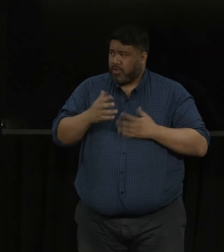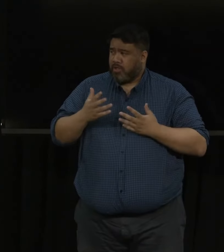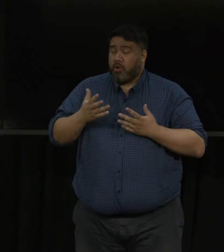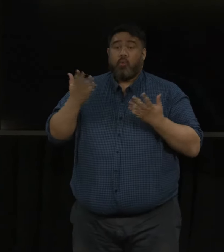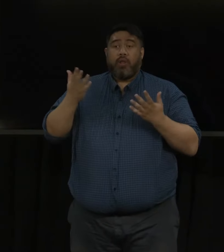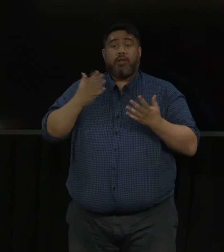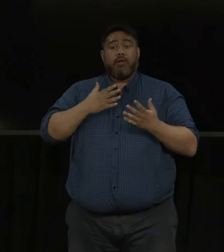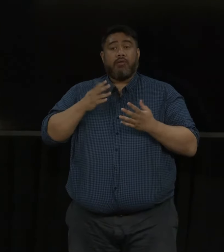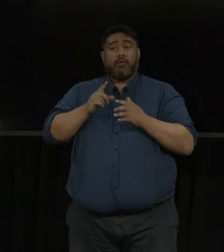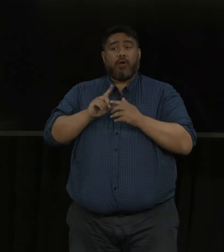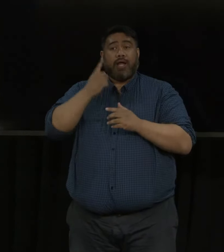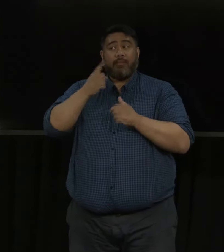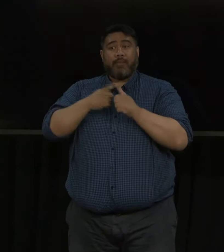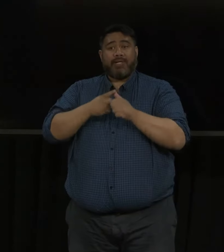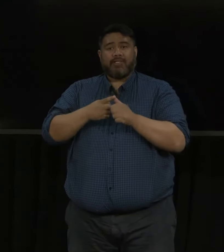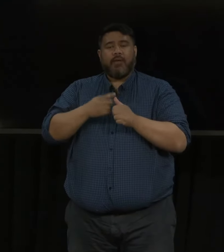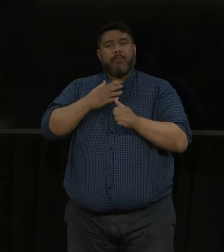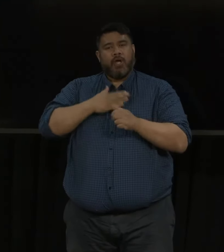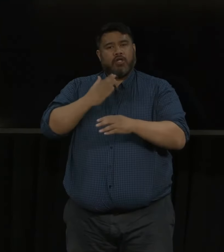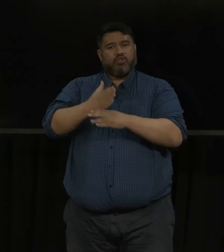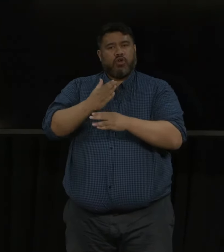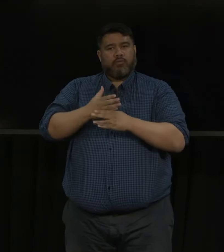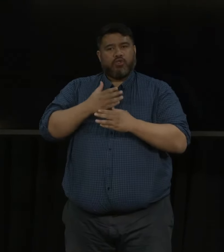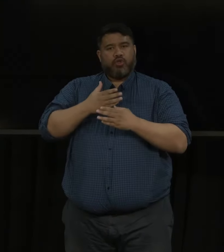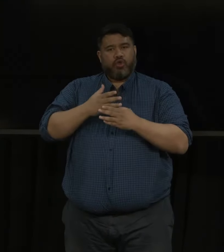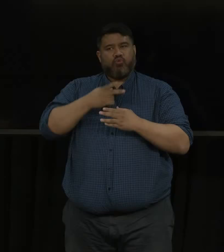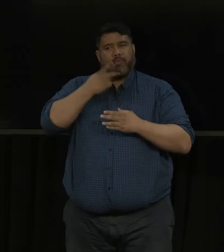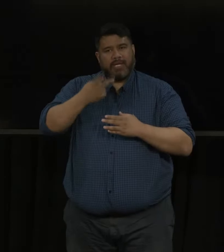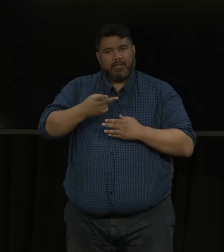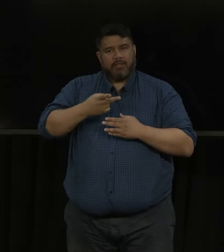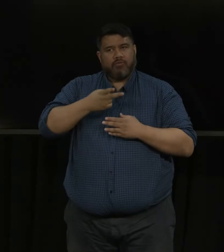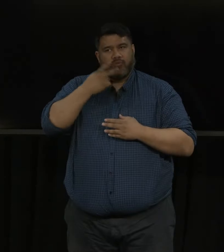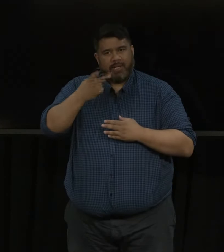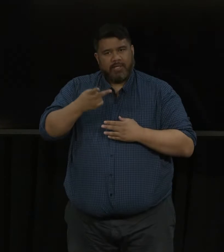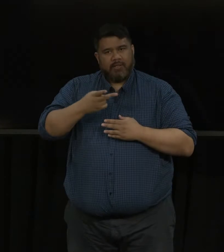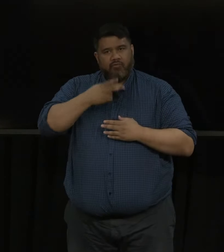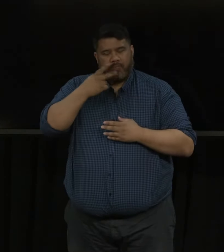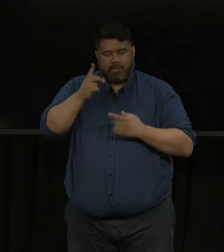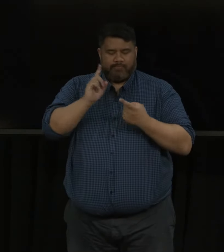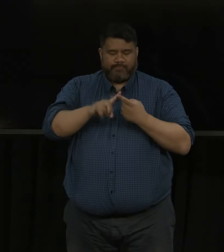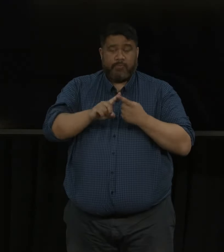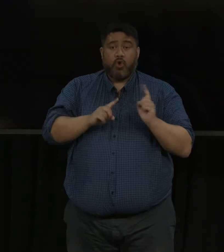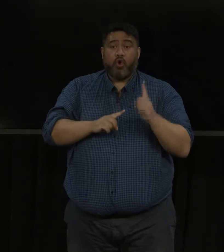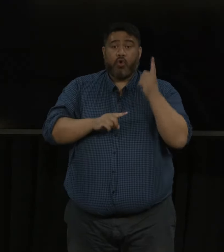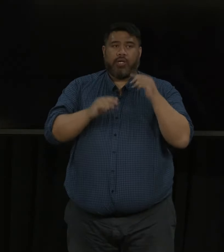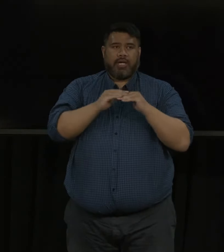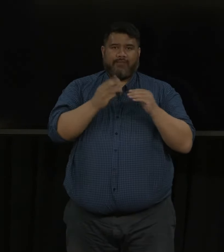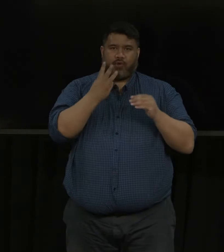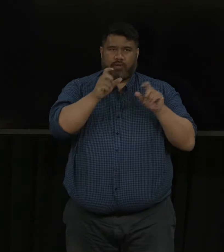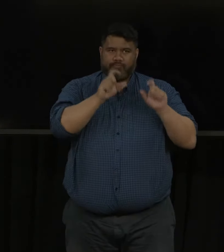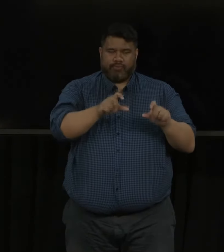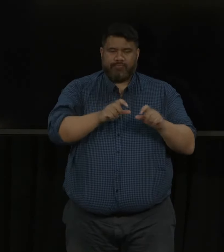acknowledge that confusion and are you concerned about? It's important isn't it? >> My job